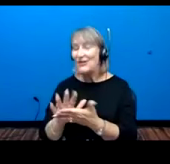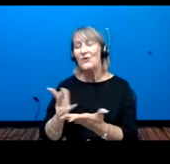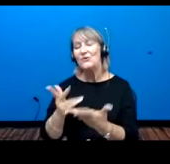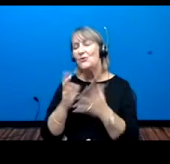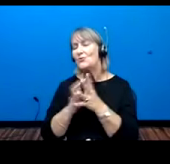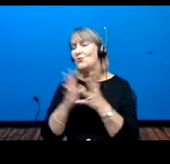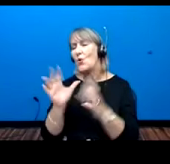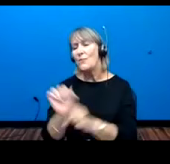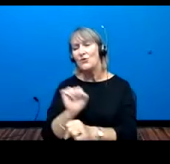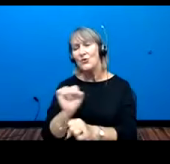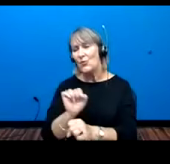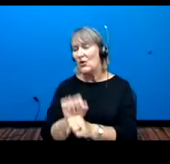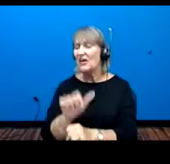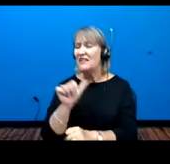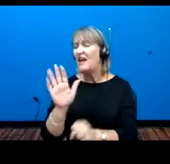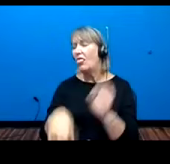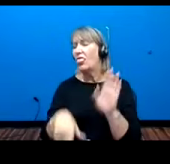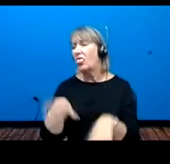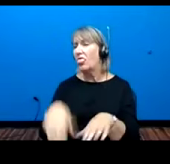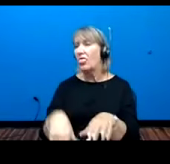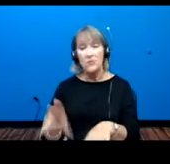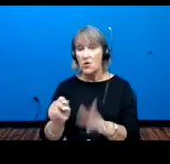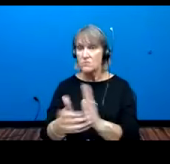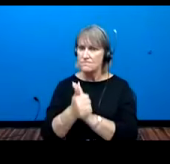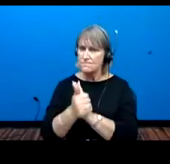to high quality and getting the information out.